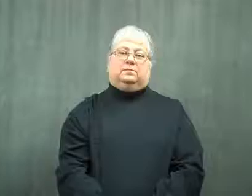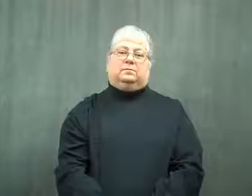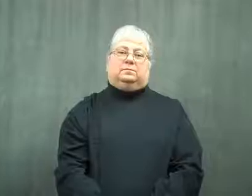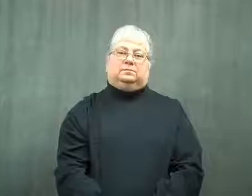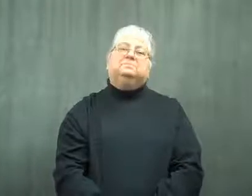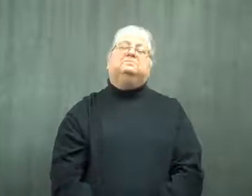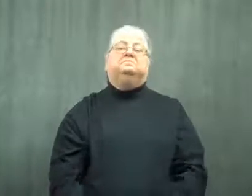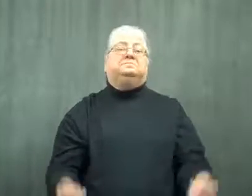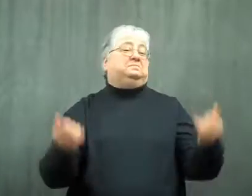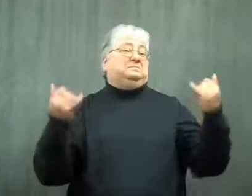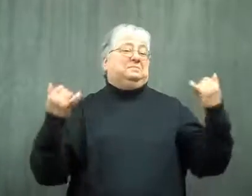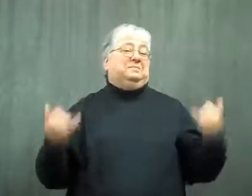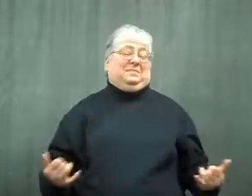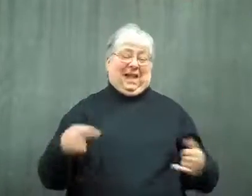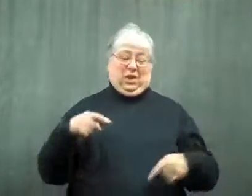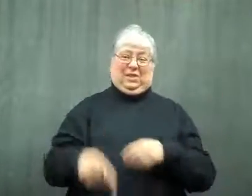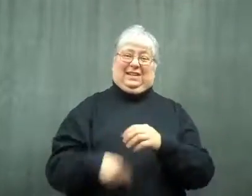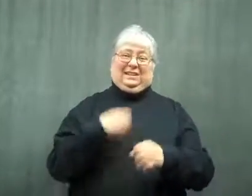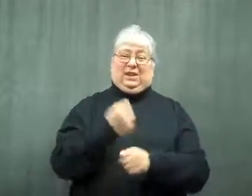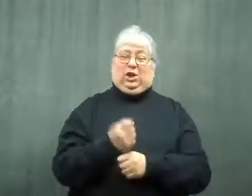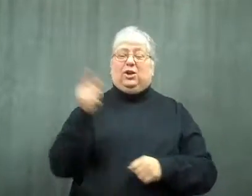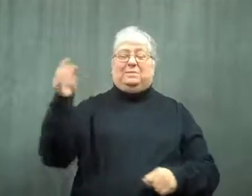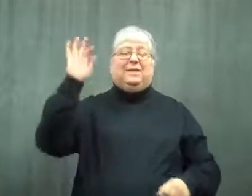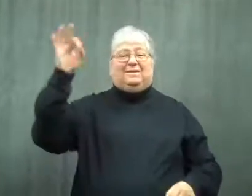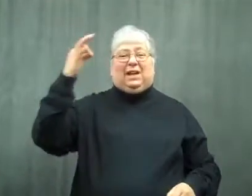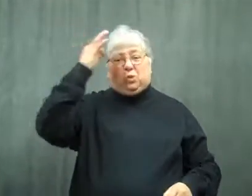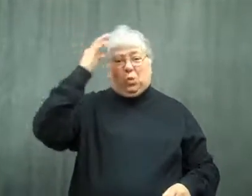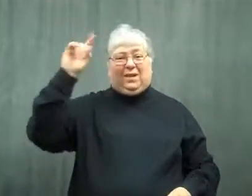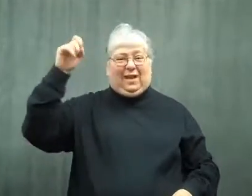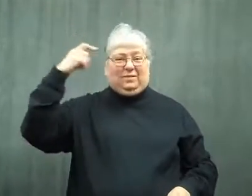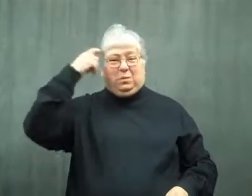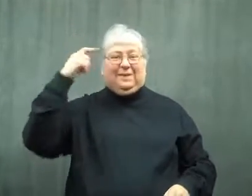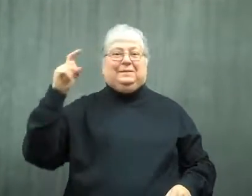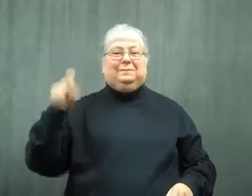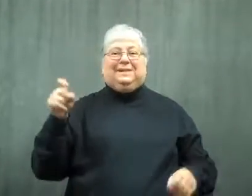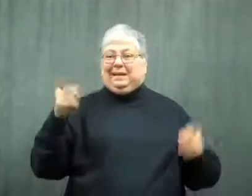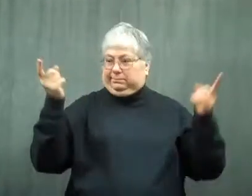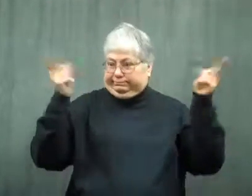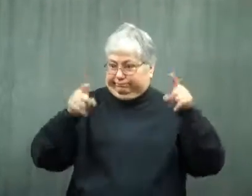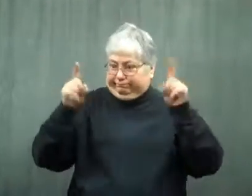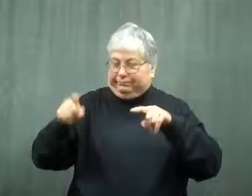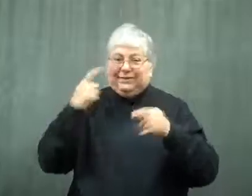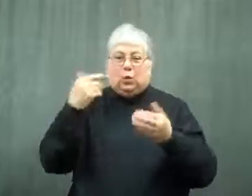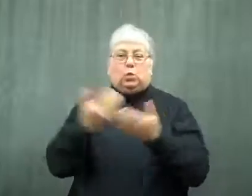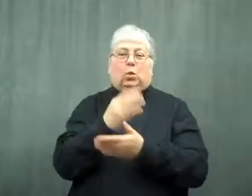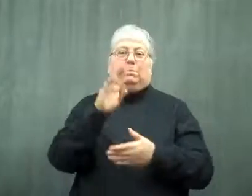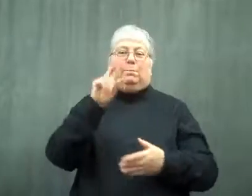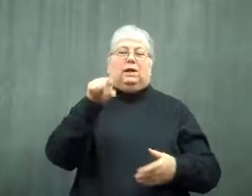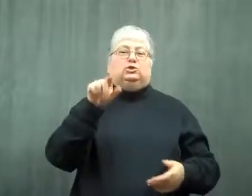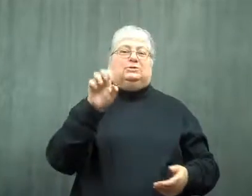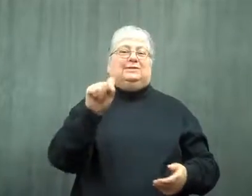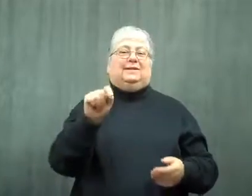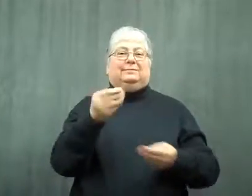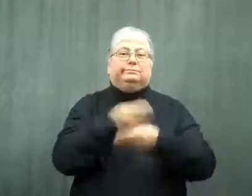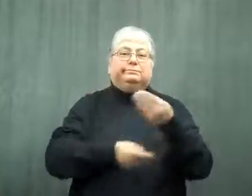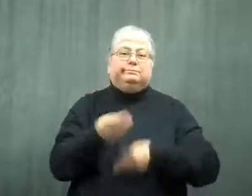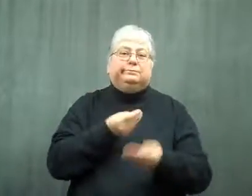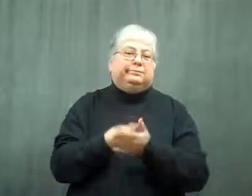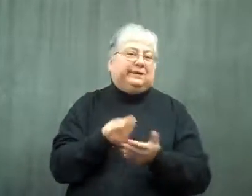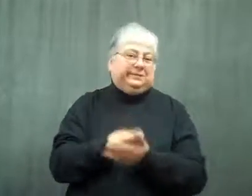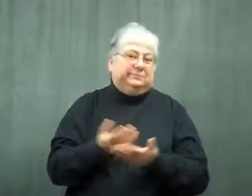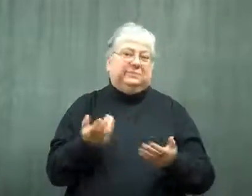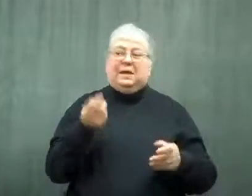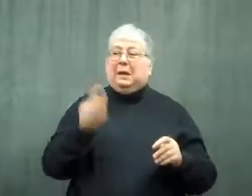The federal government needs to work out a budget for this year.